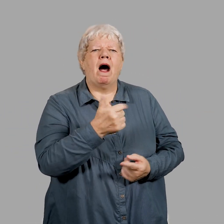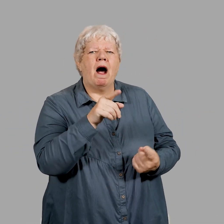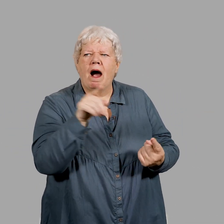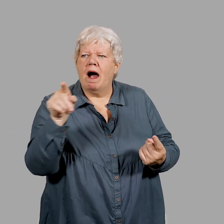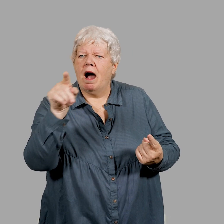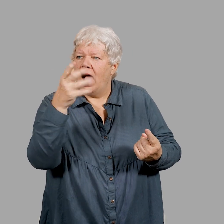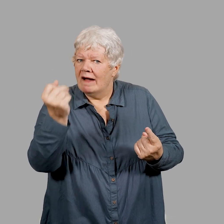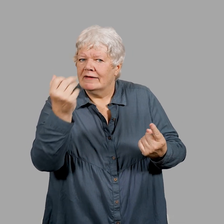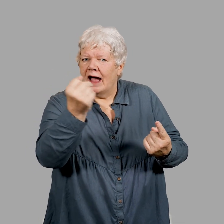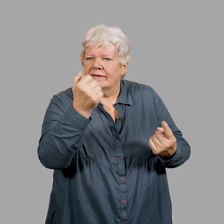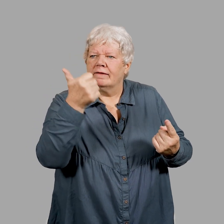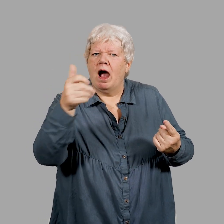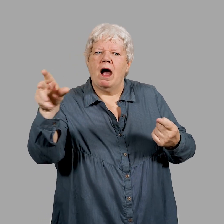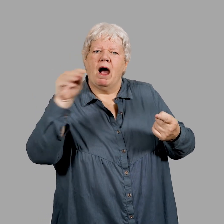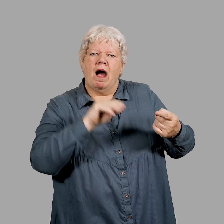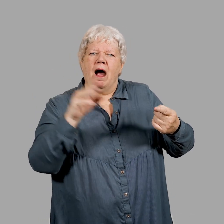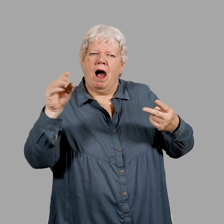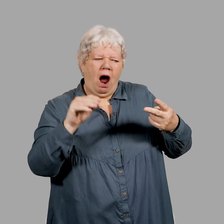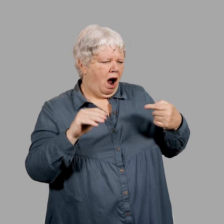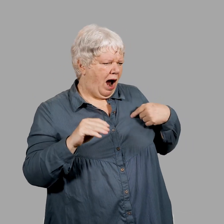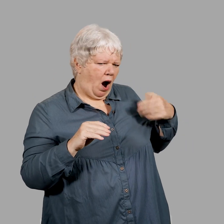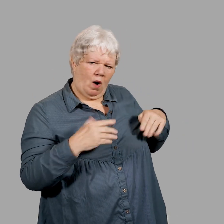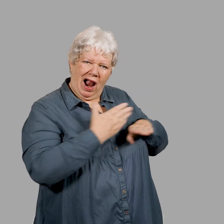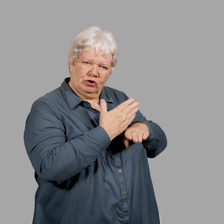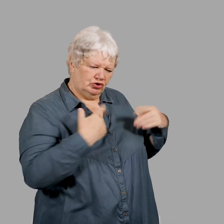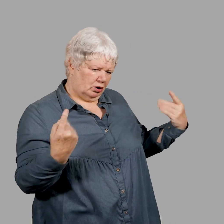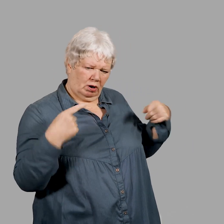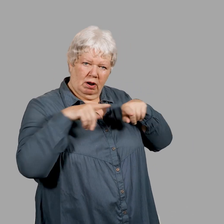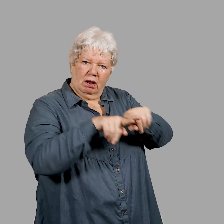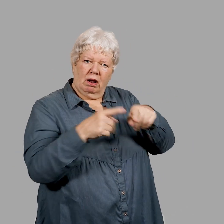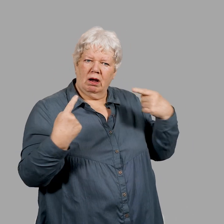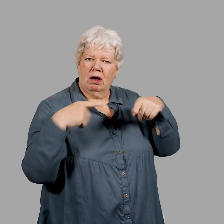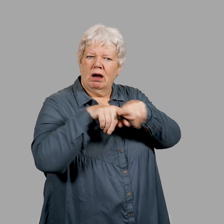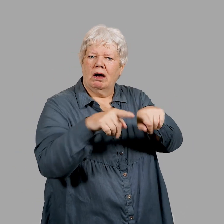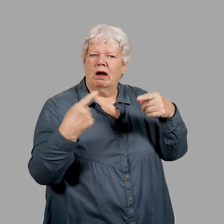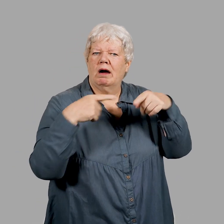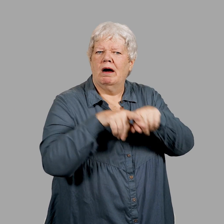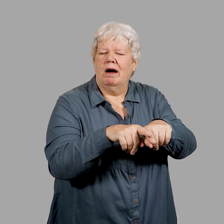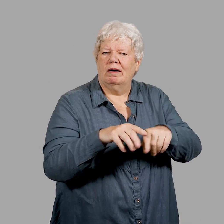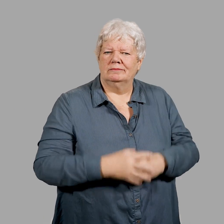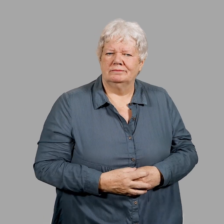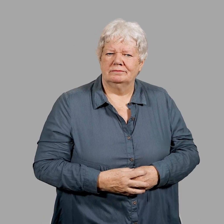to capture existing practice and align this with agreed actions.